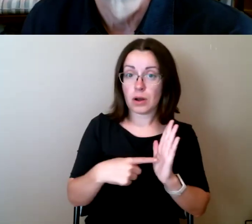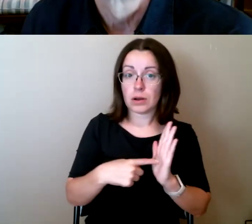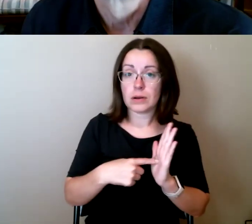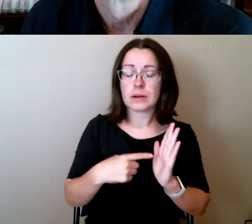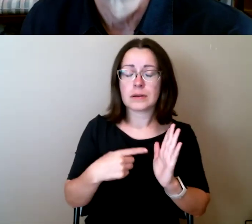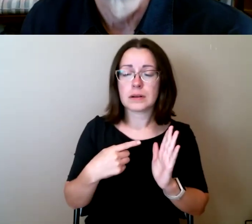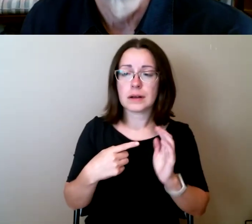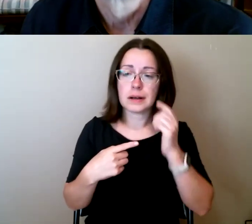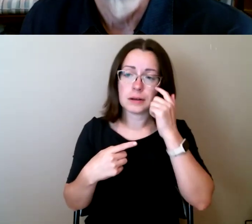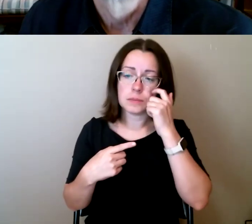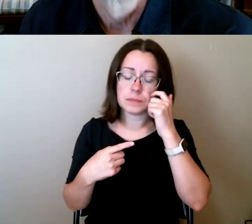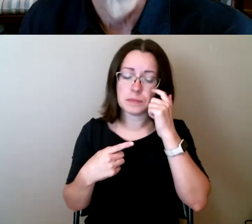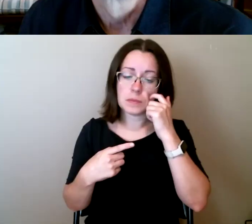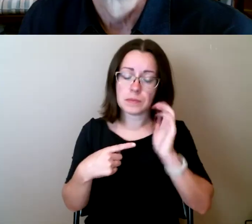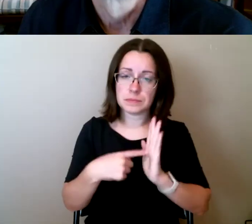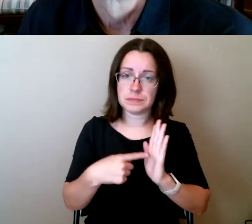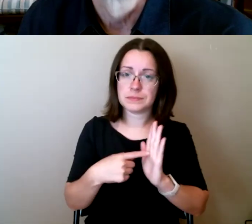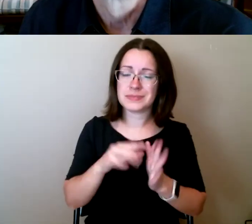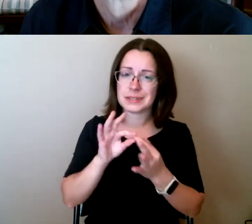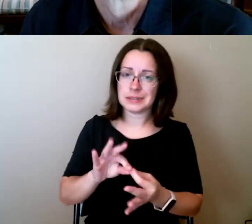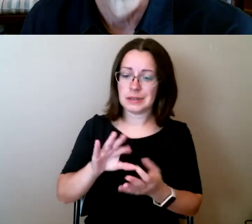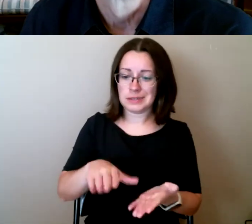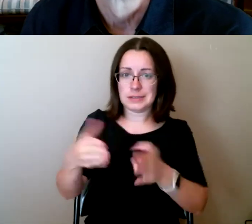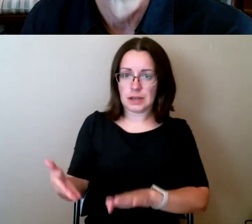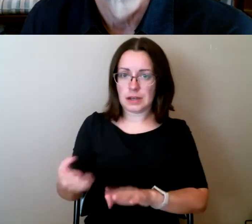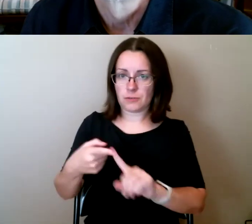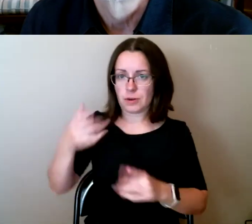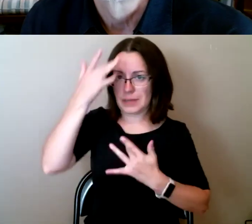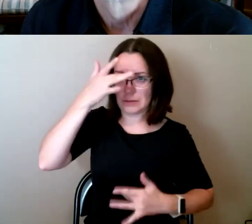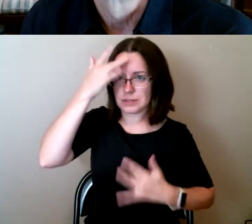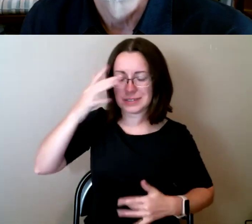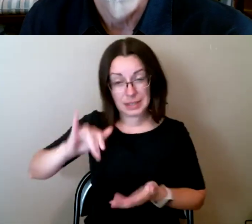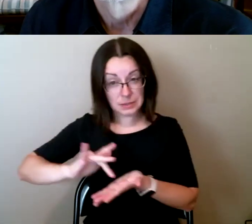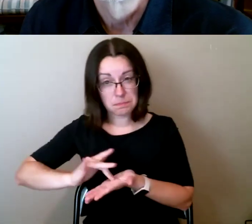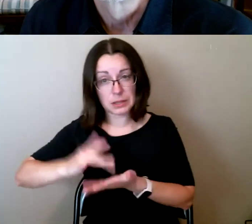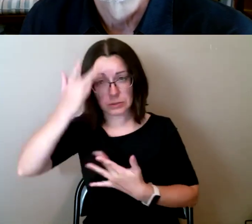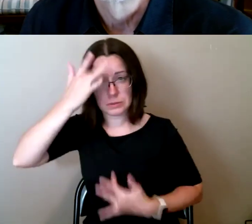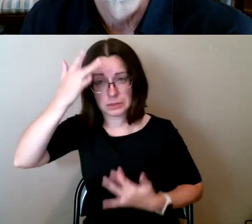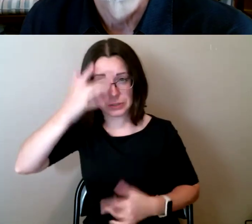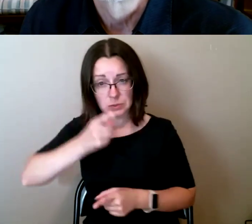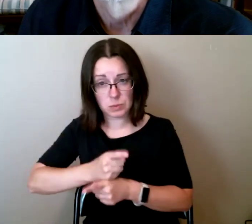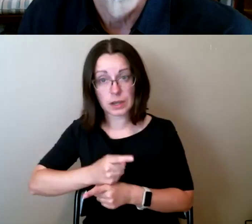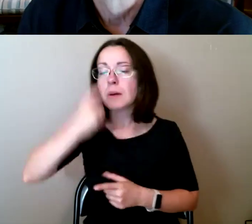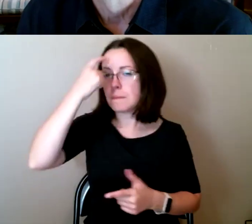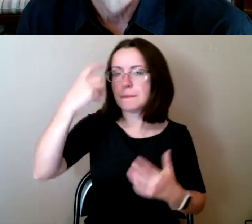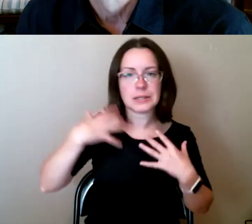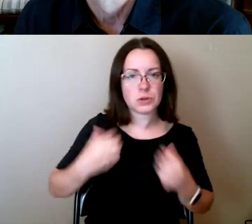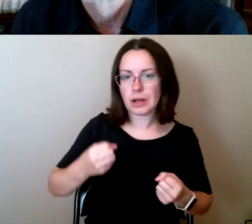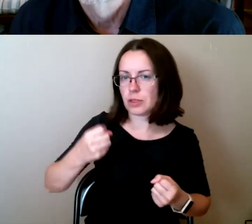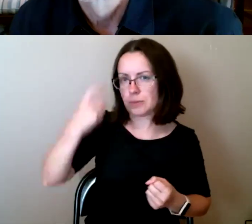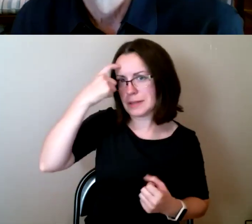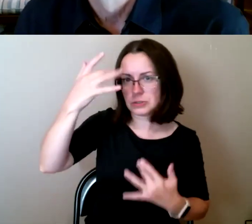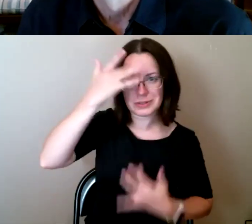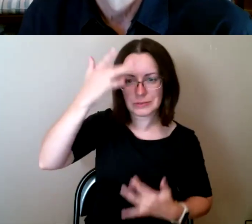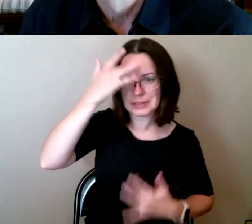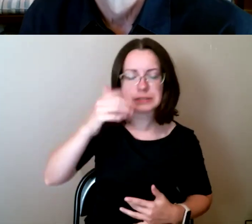um uh dying from an illness is a medical illness. Mental illness is not a primary